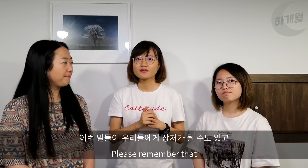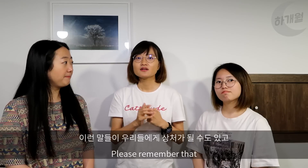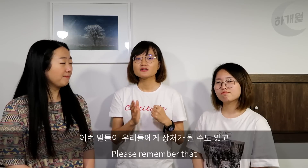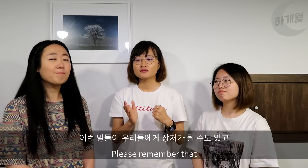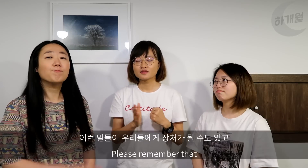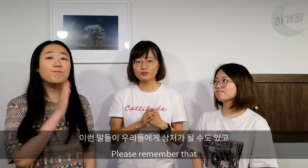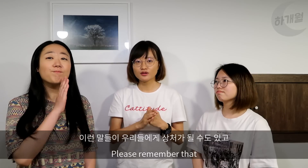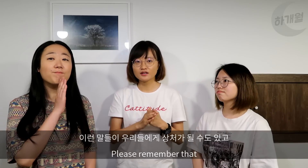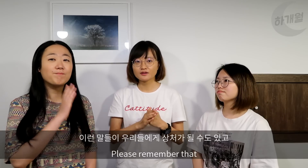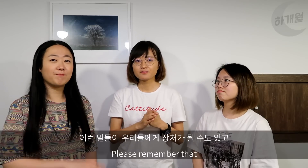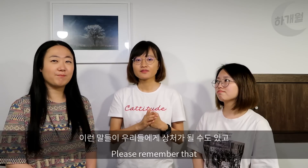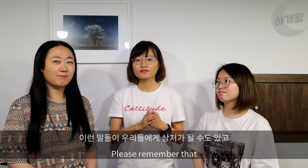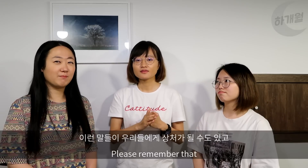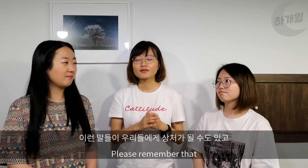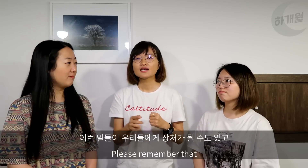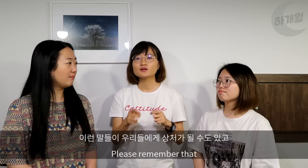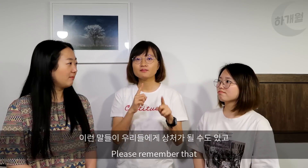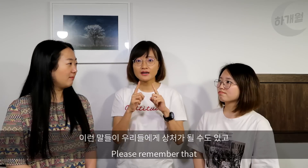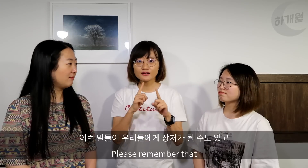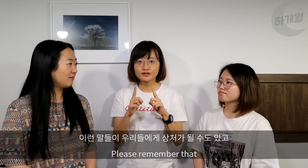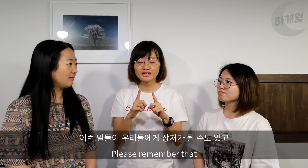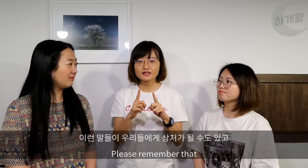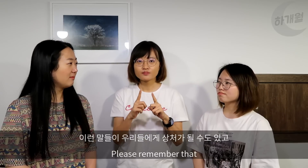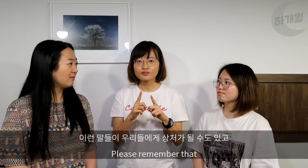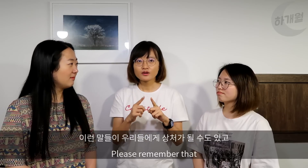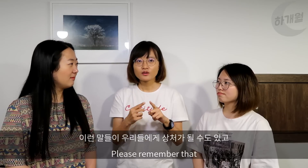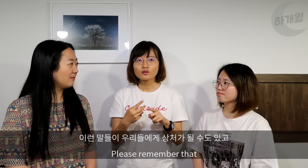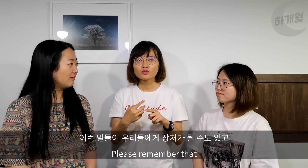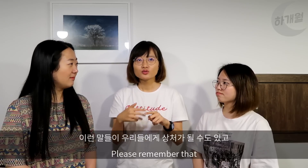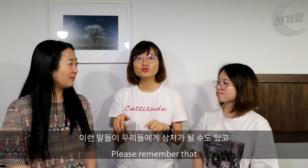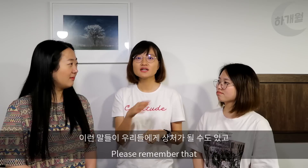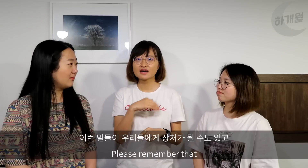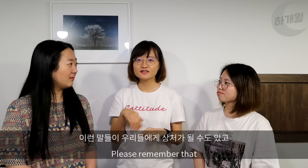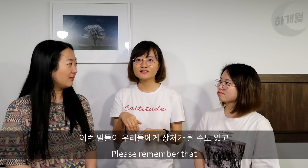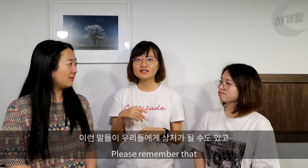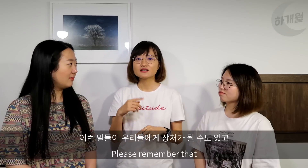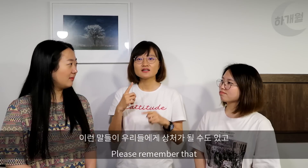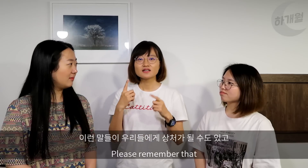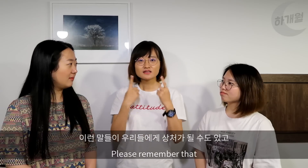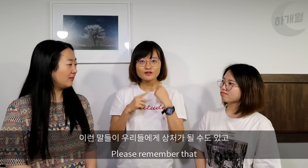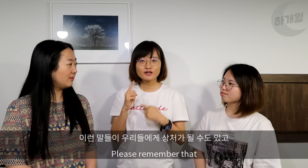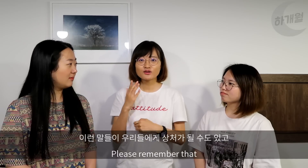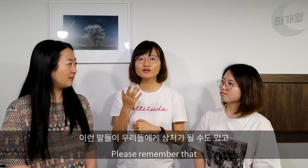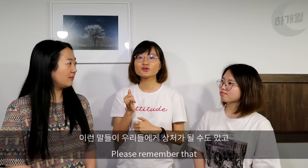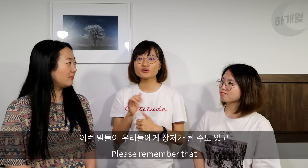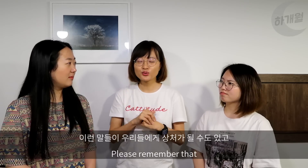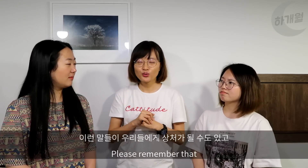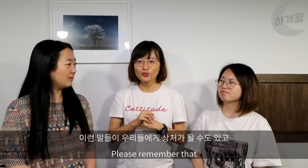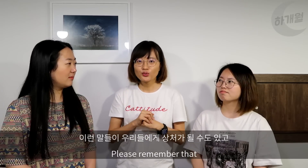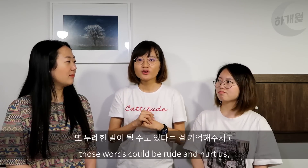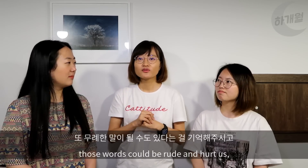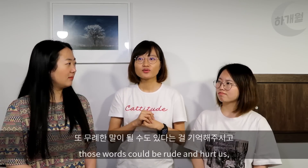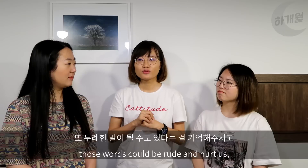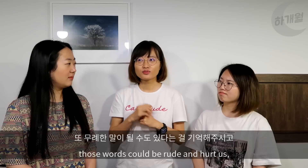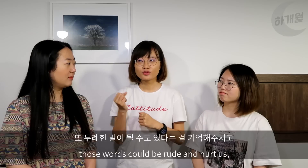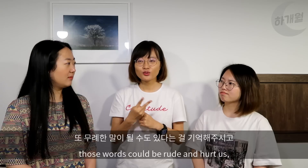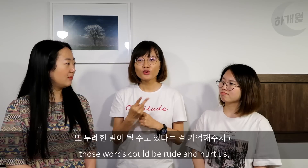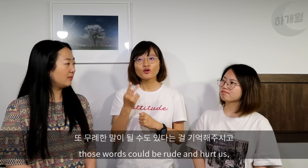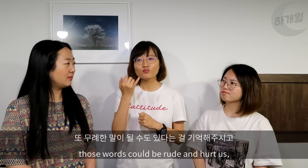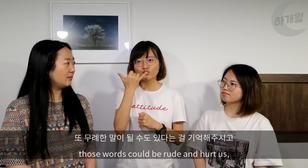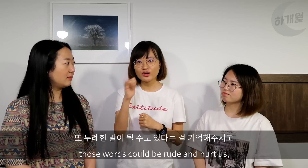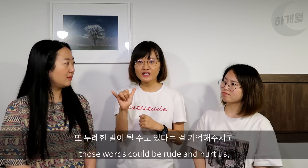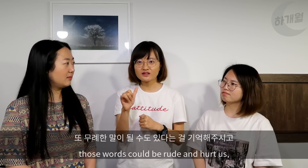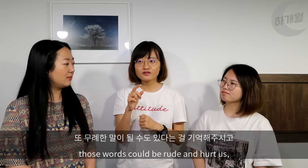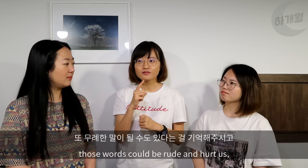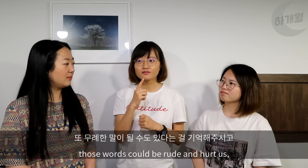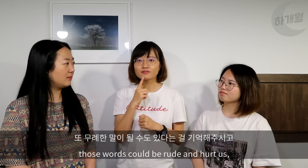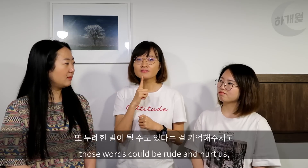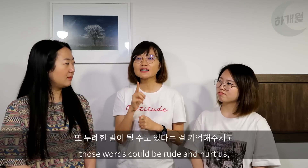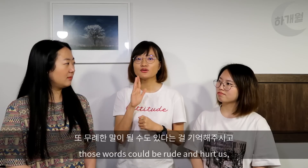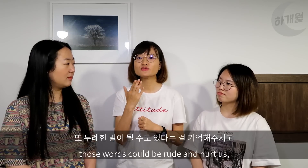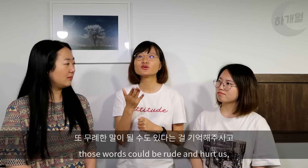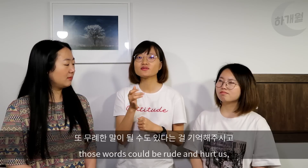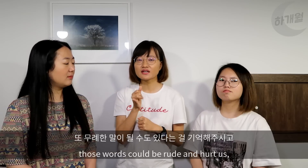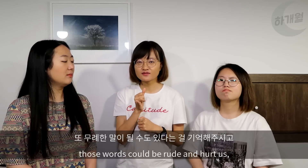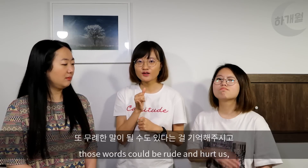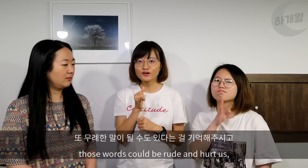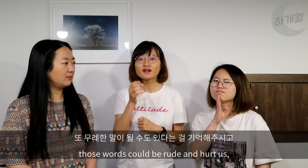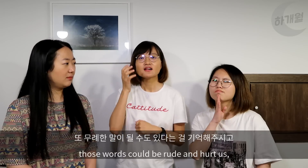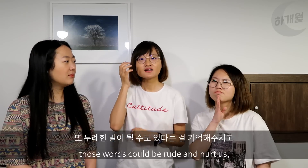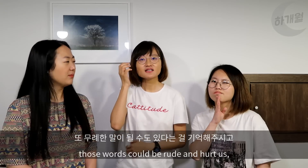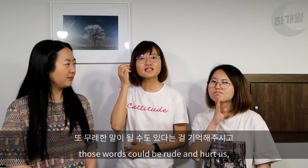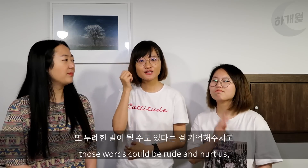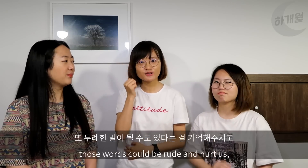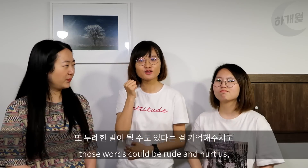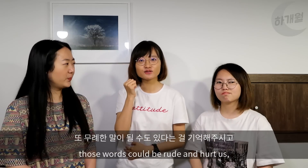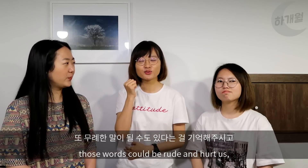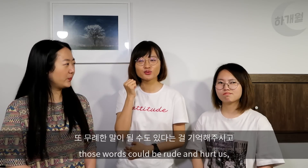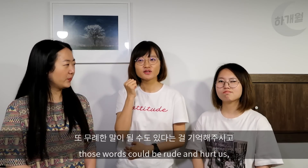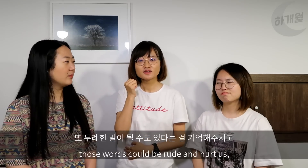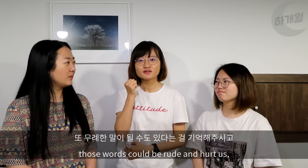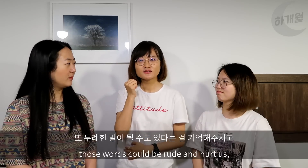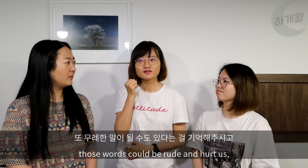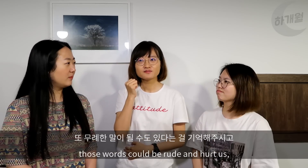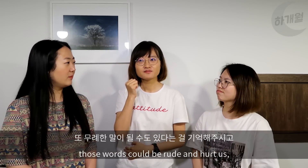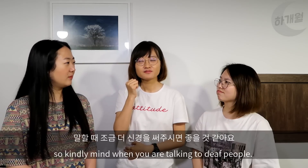Please remember that those words could be rude and hurt us,